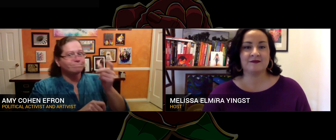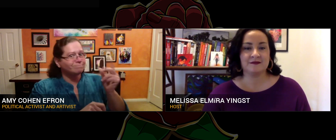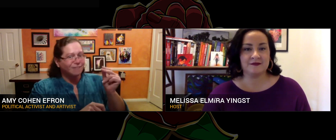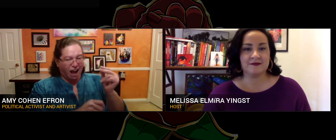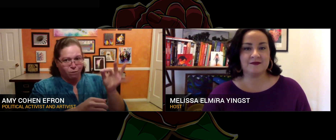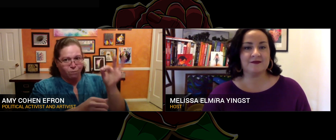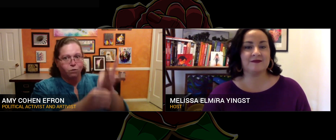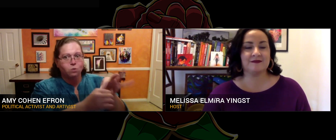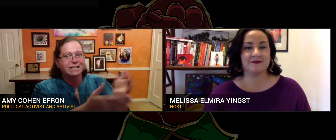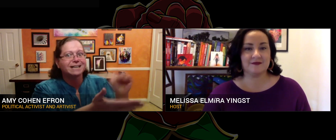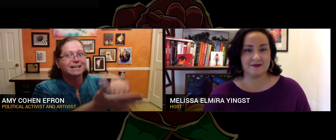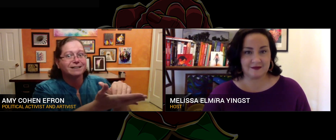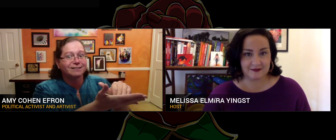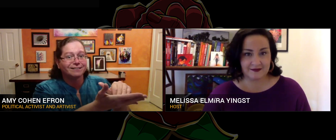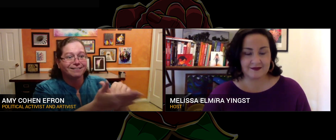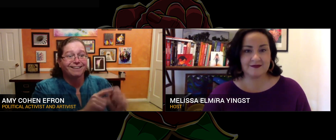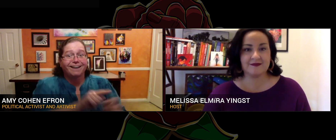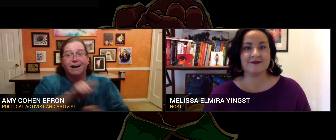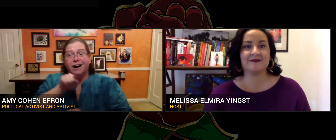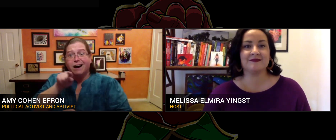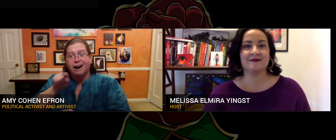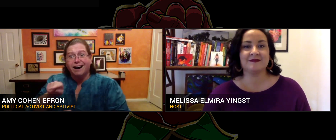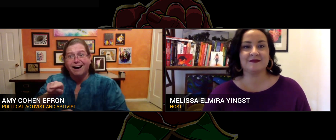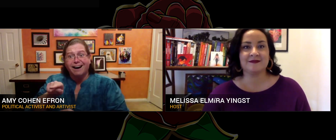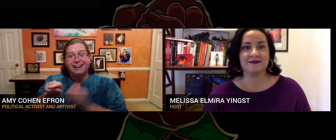They haven't declared a winner yet, so there will be a vote again.